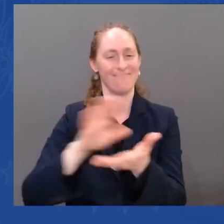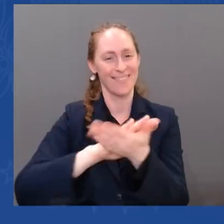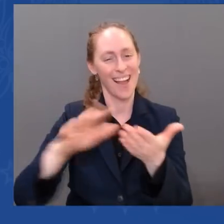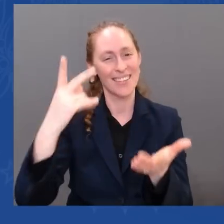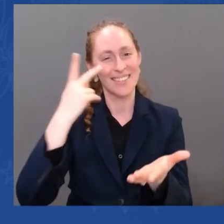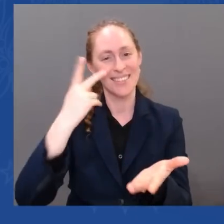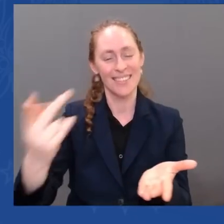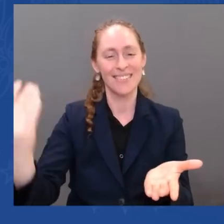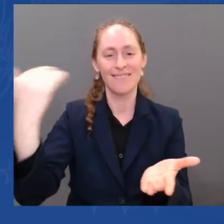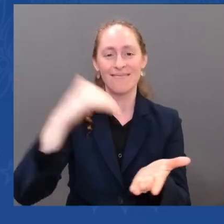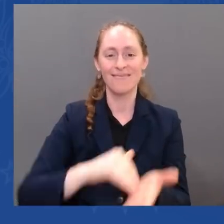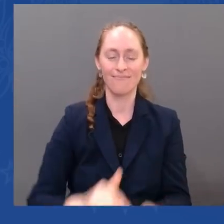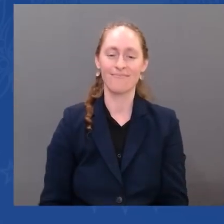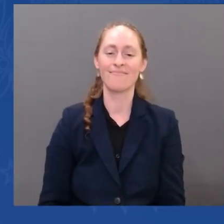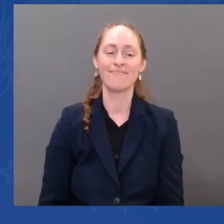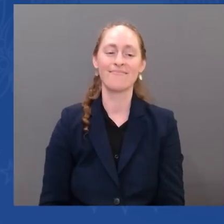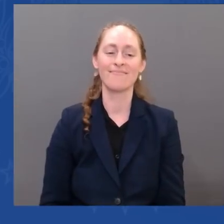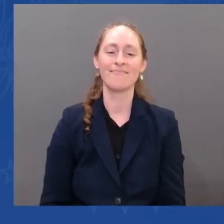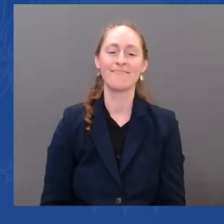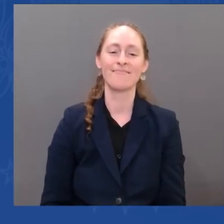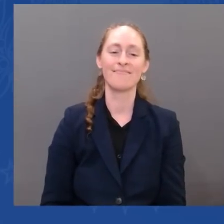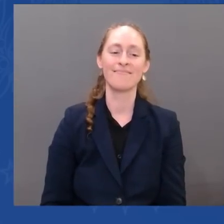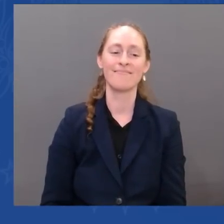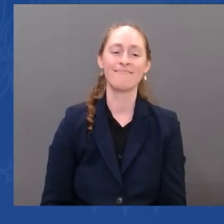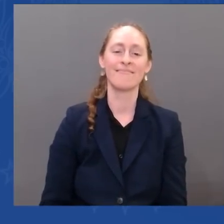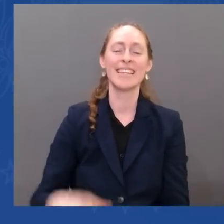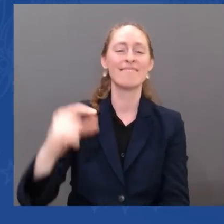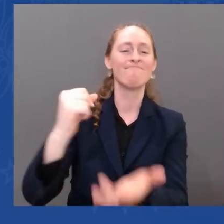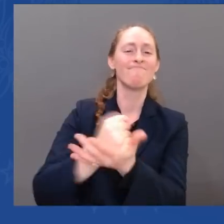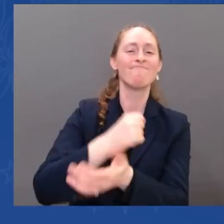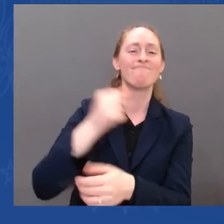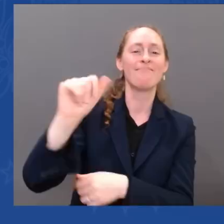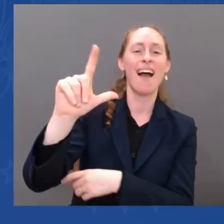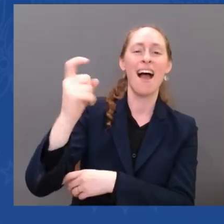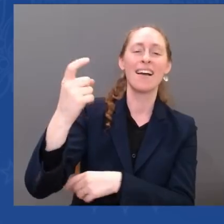I wanted him to know that he's the reason I bless myself the wrong way.